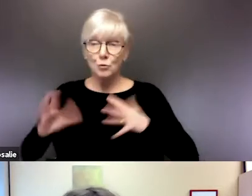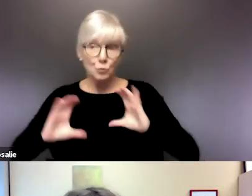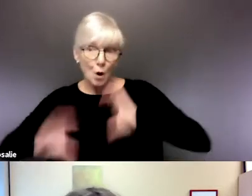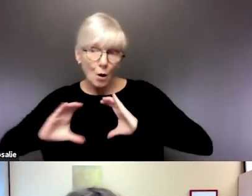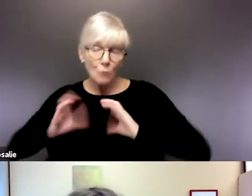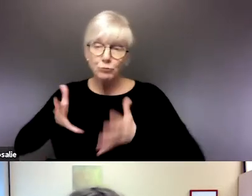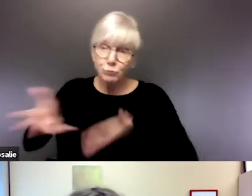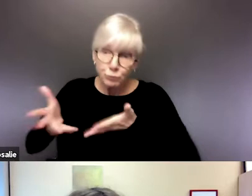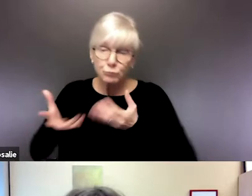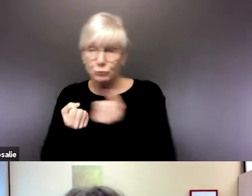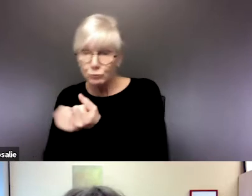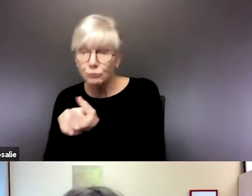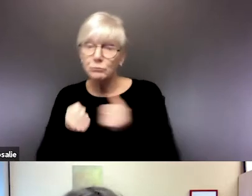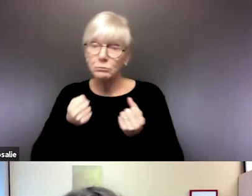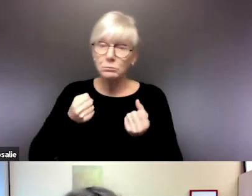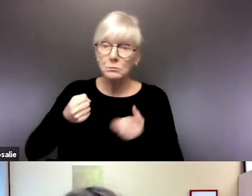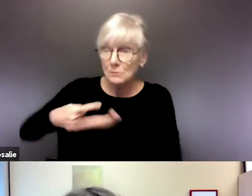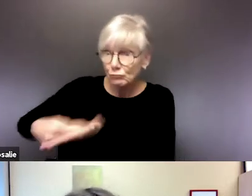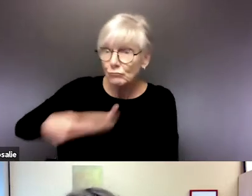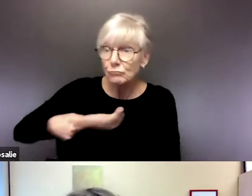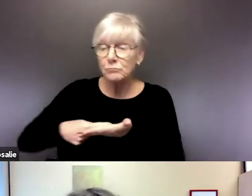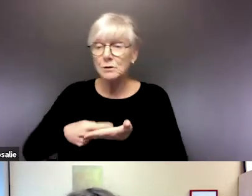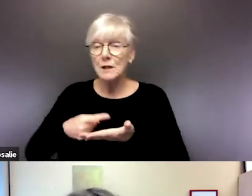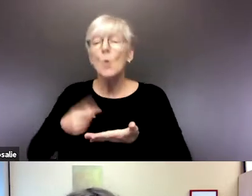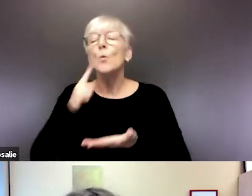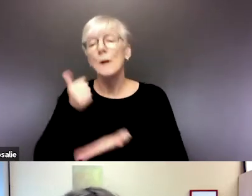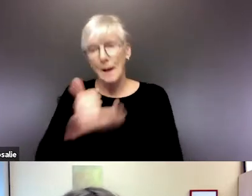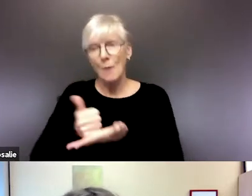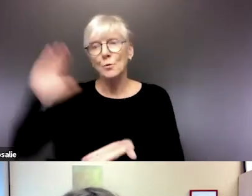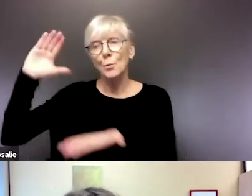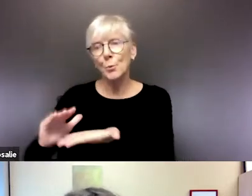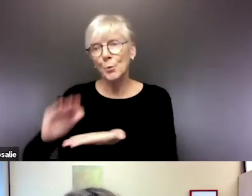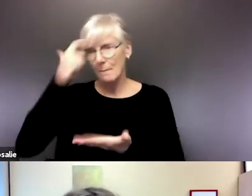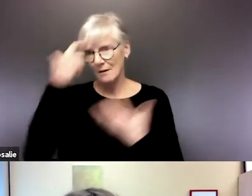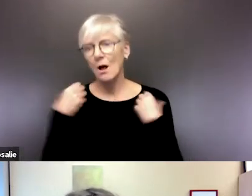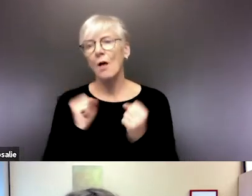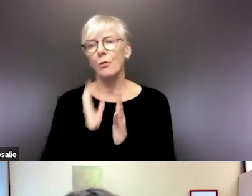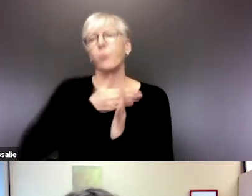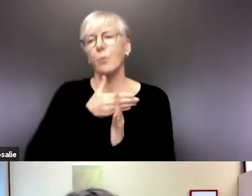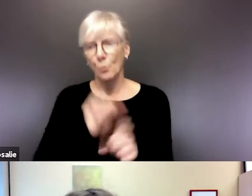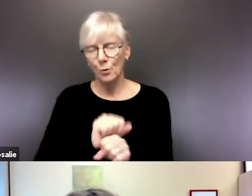factors in mental health in the workplace. In this sense and in this way that the approach